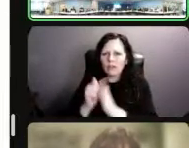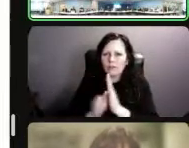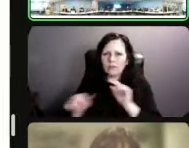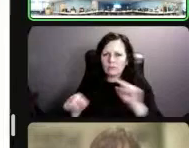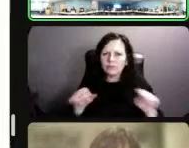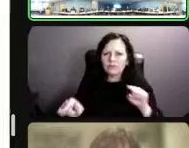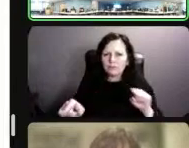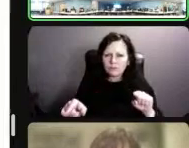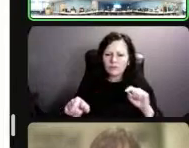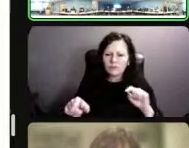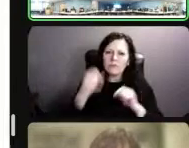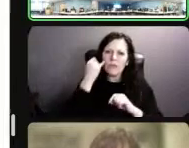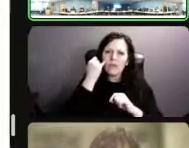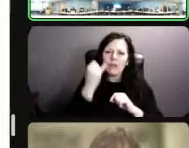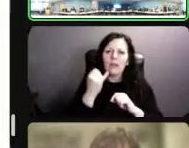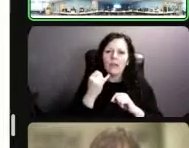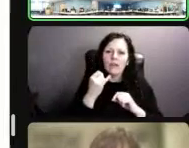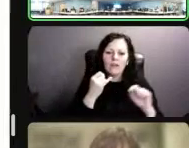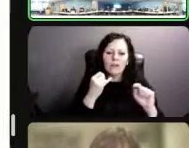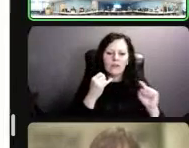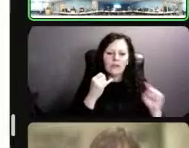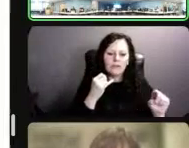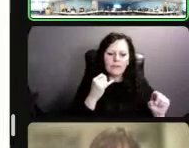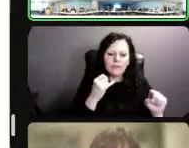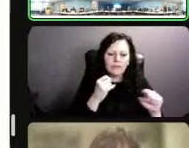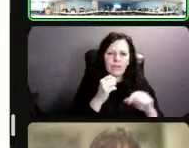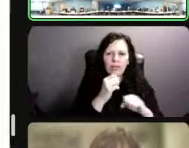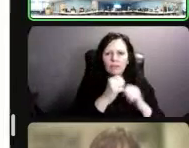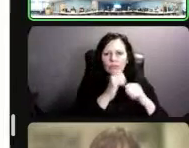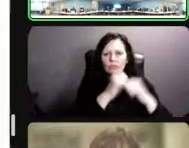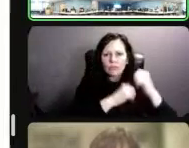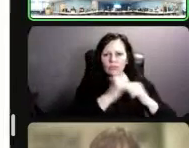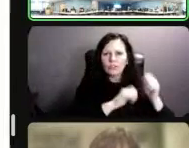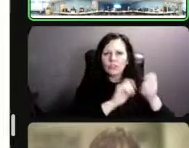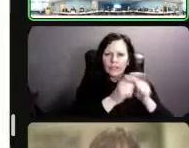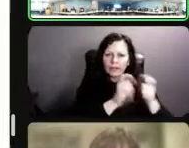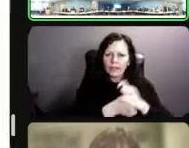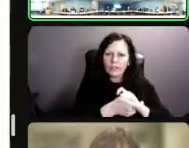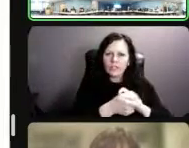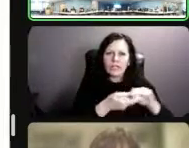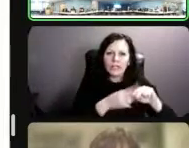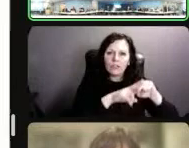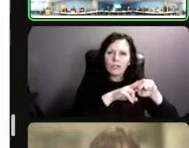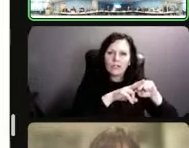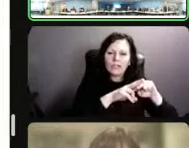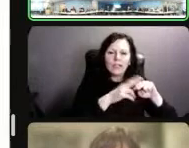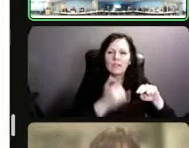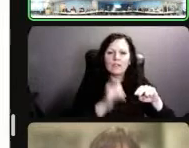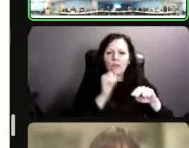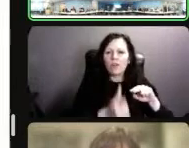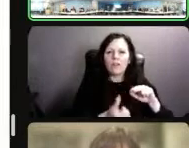SMALL COMPARED THE RESIDENTIAL